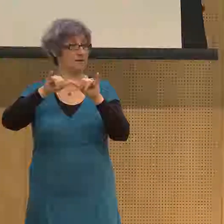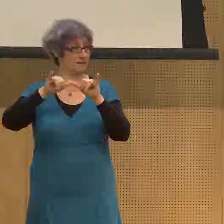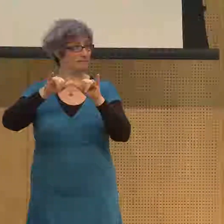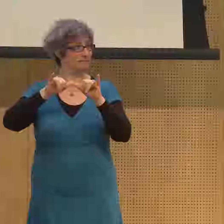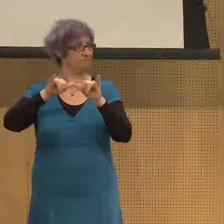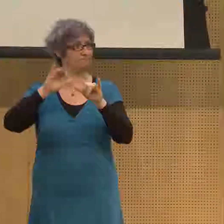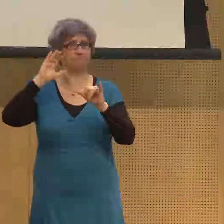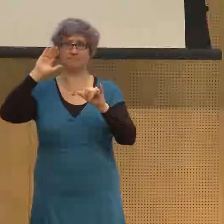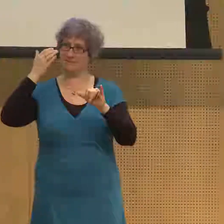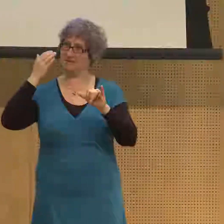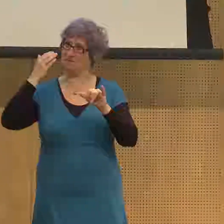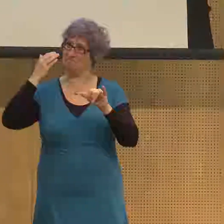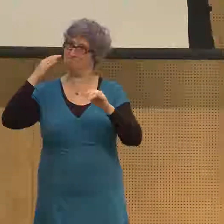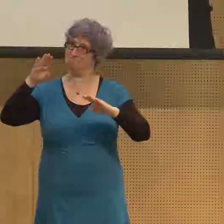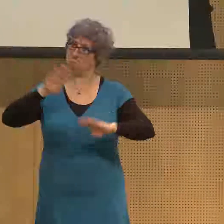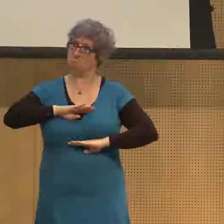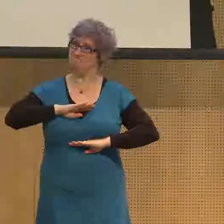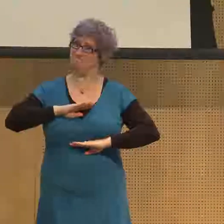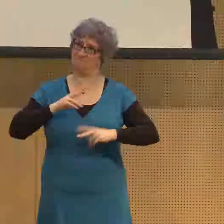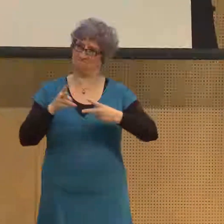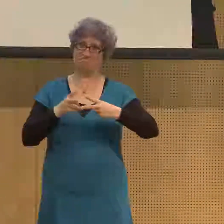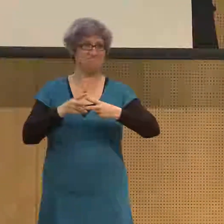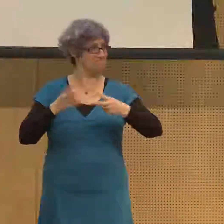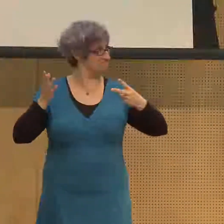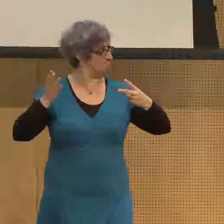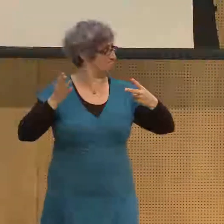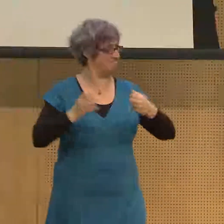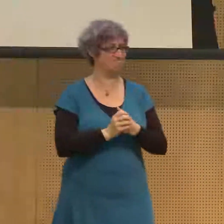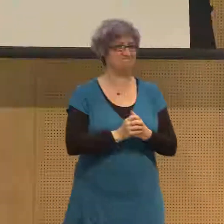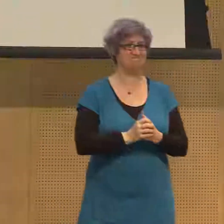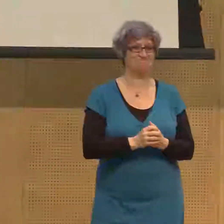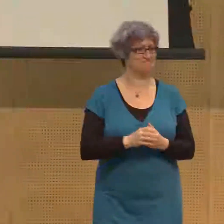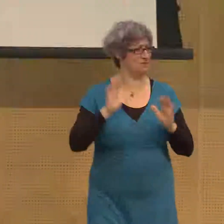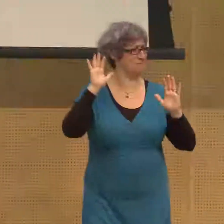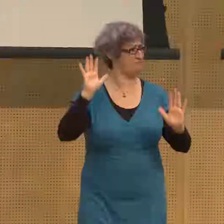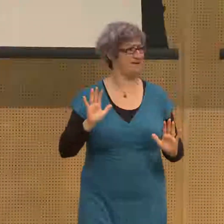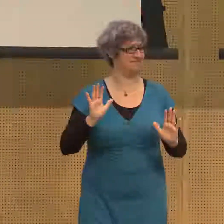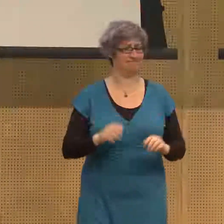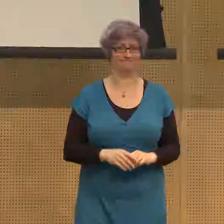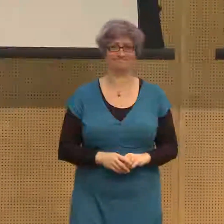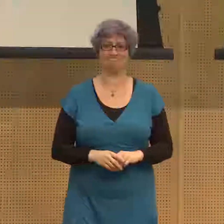and I found biomedical engineering seemed to satisfy both of my interests.